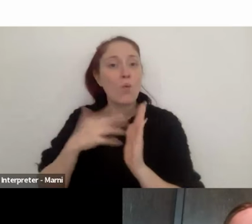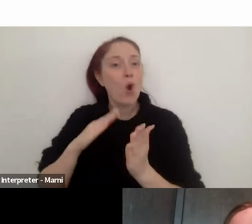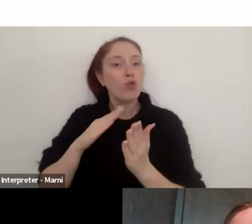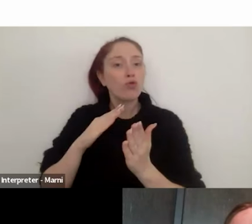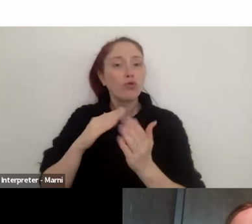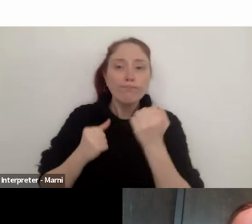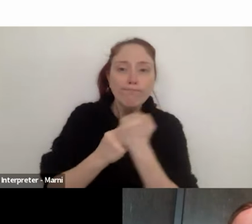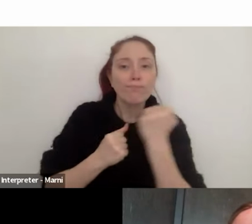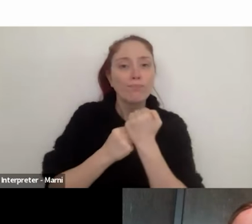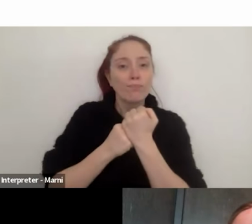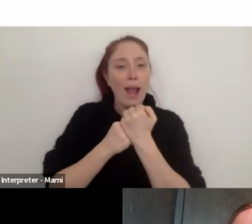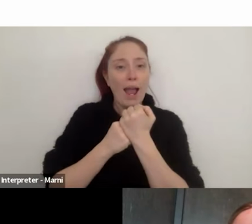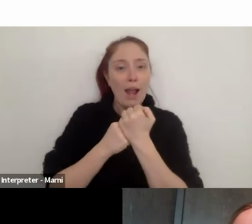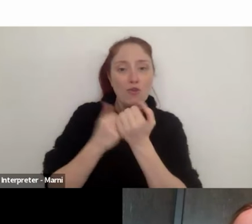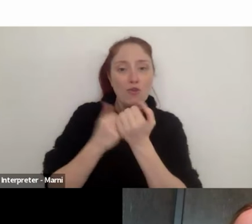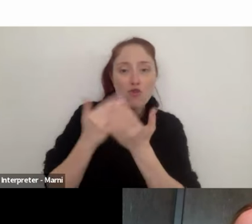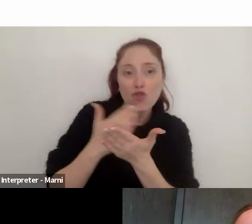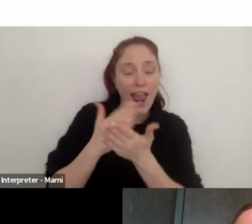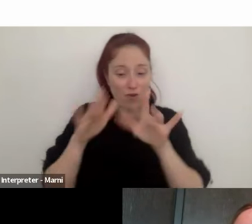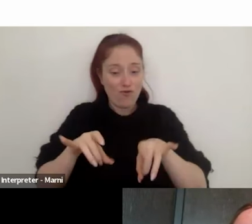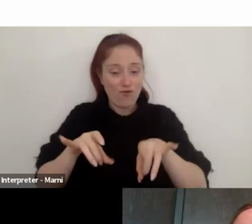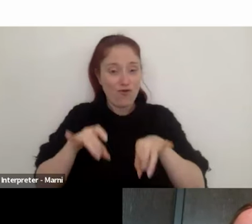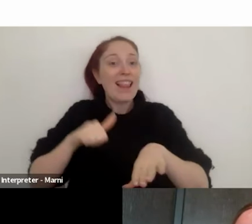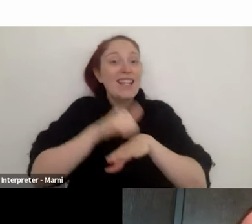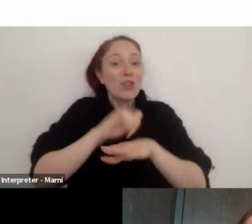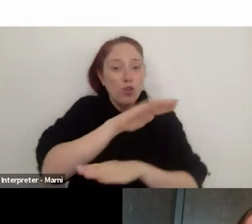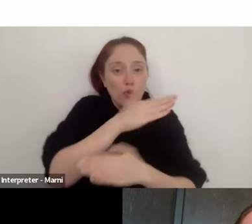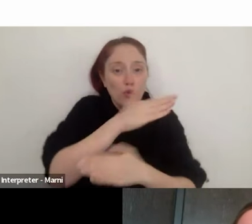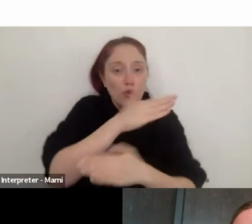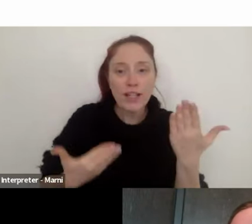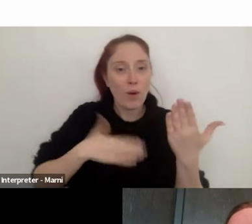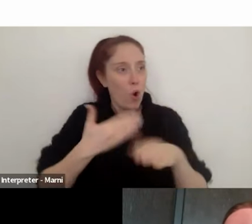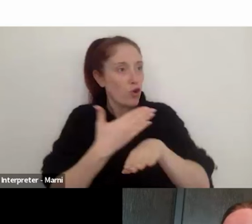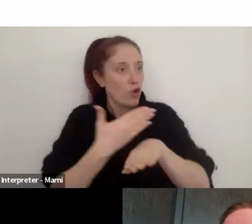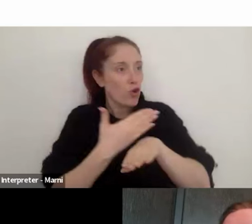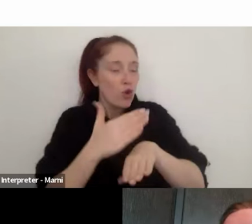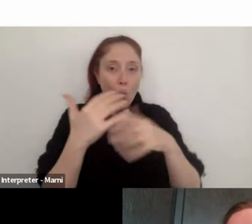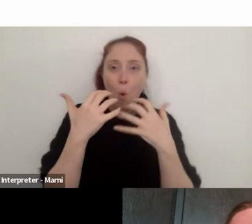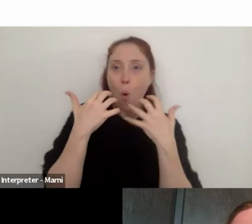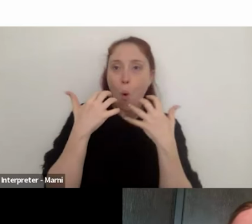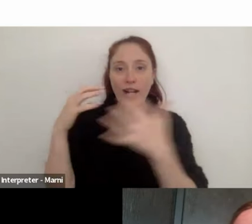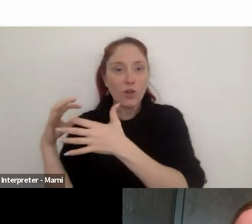stories and new ways of people to engage with them as audience members or as participants.